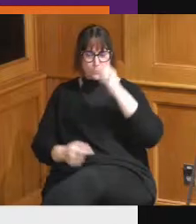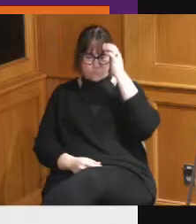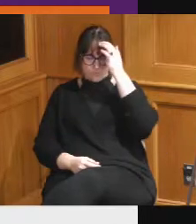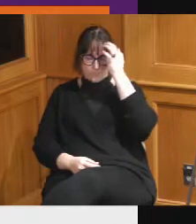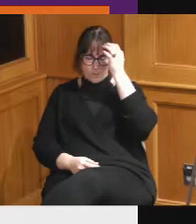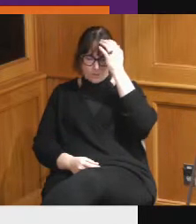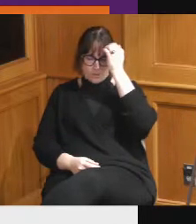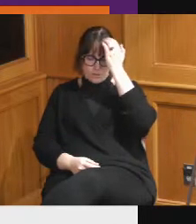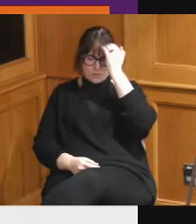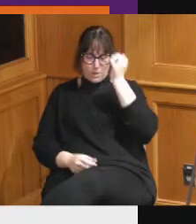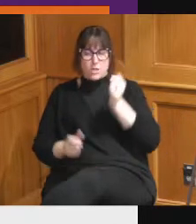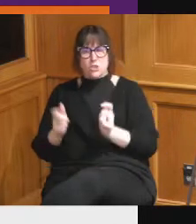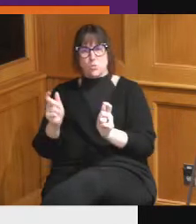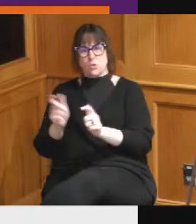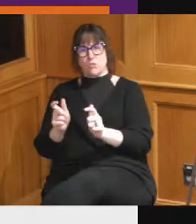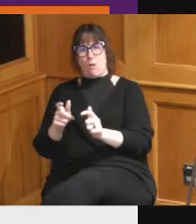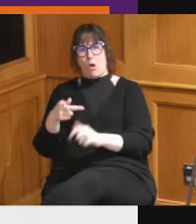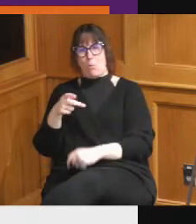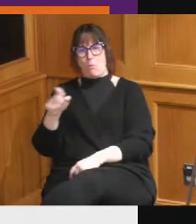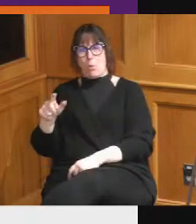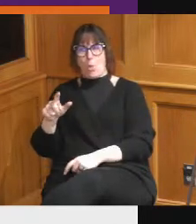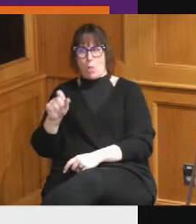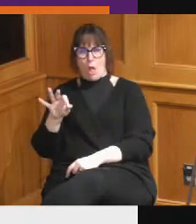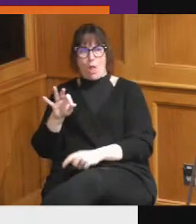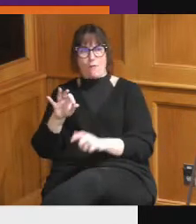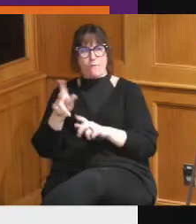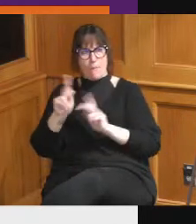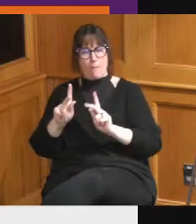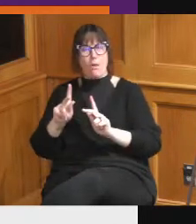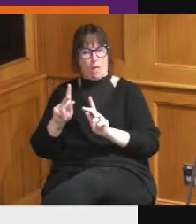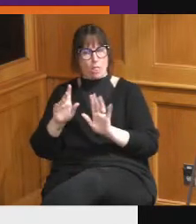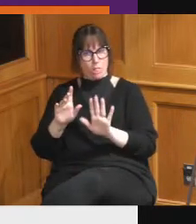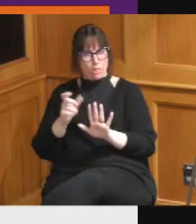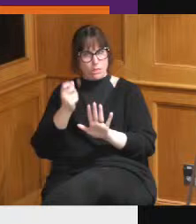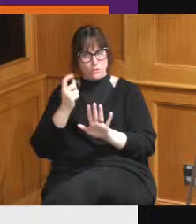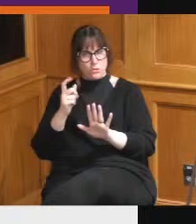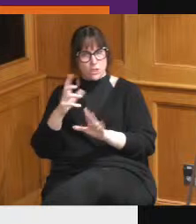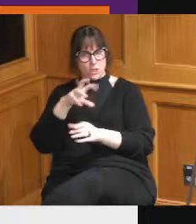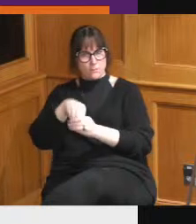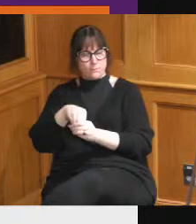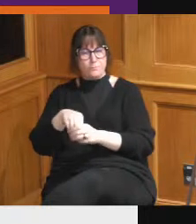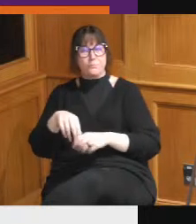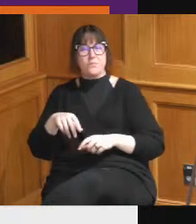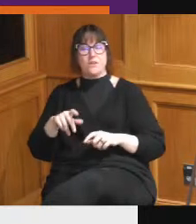who did this because it was such a barrier entry the other big thing we talk about a lot but it